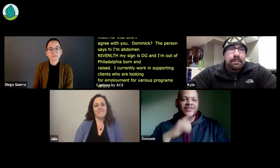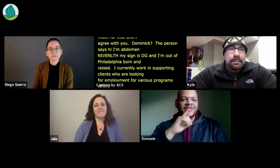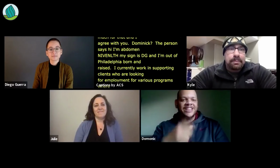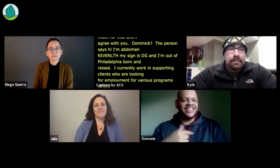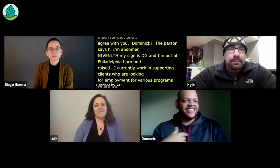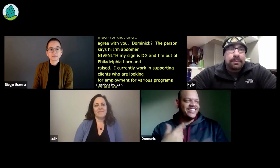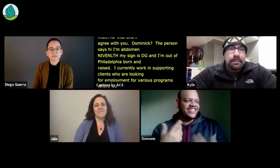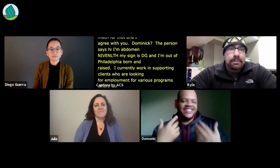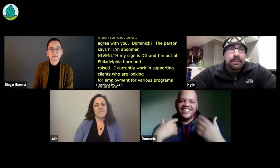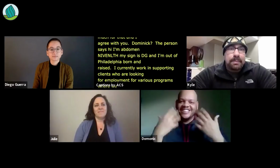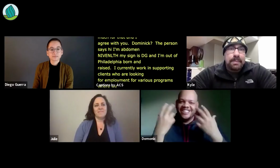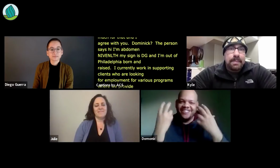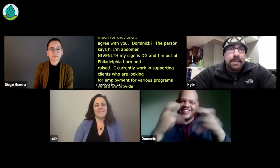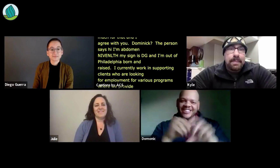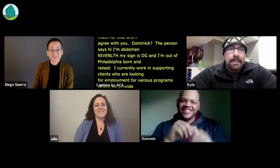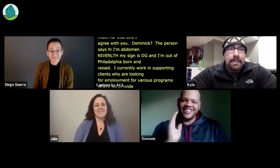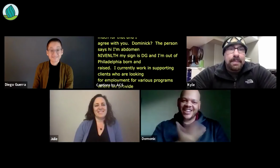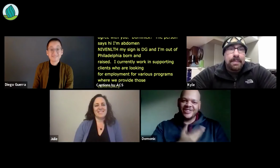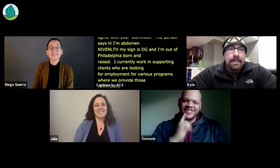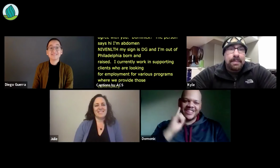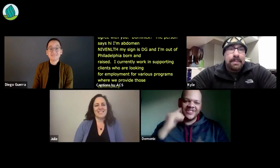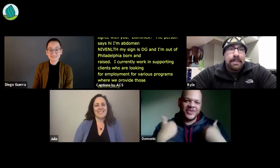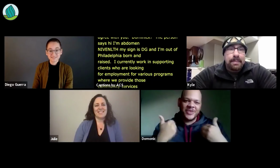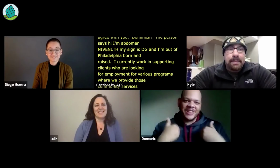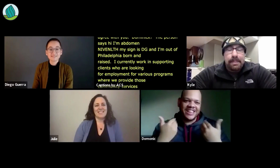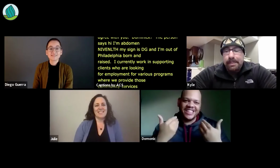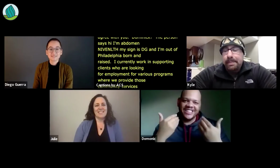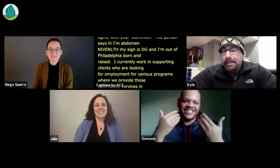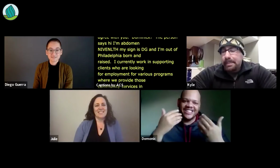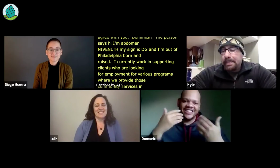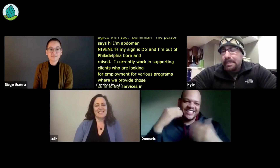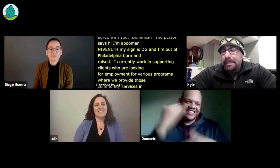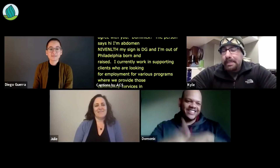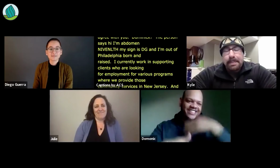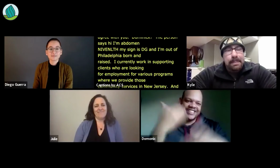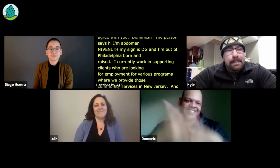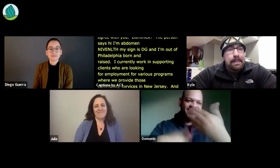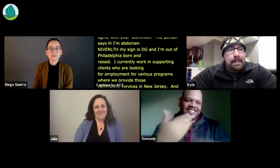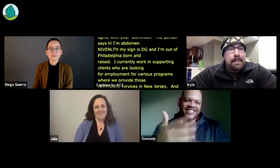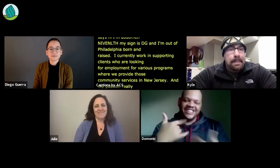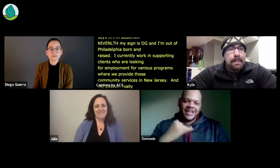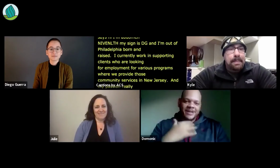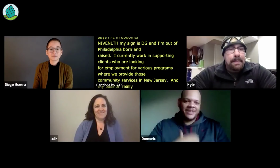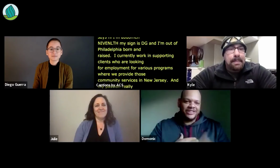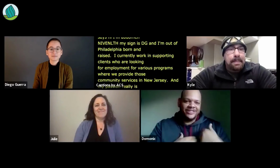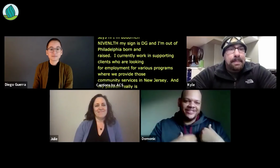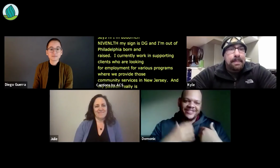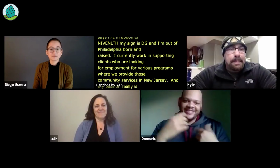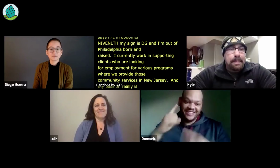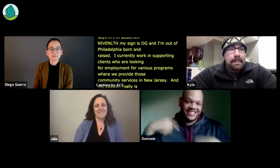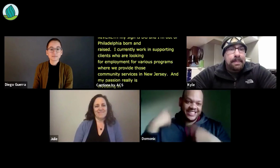And my passion really is investing in our deaf-- deaf youth and making progress there.